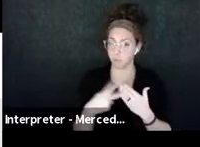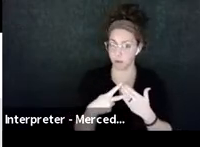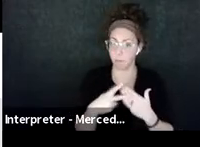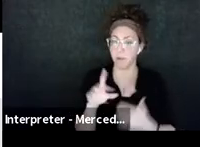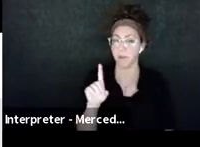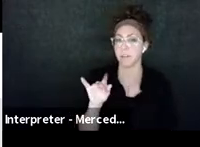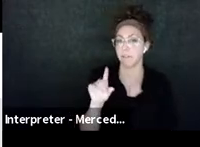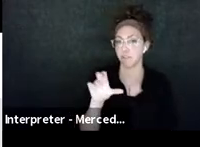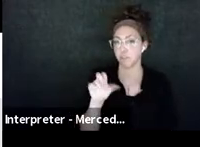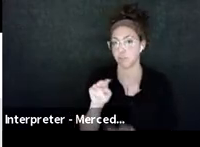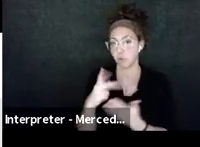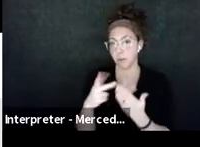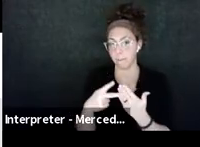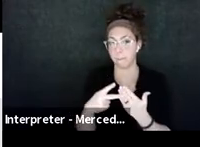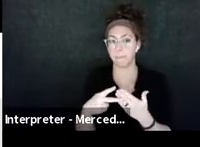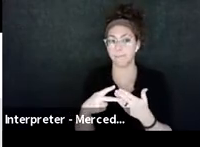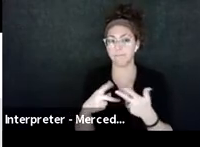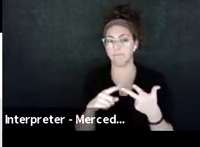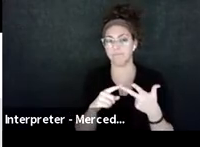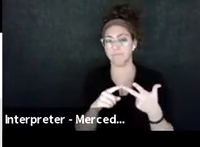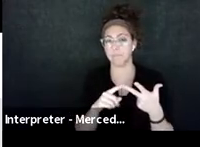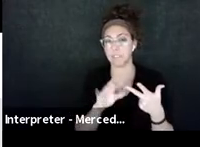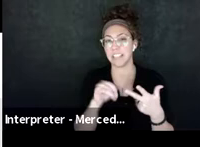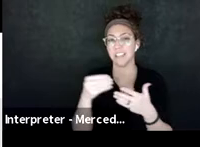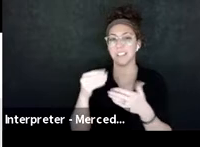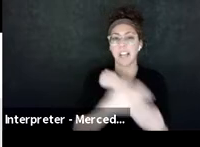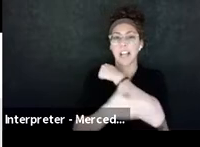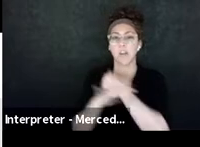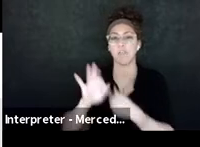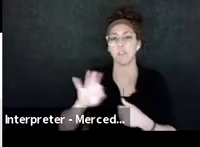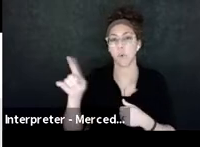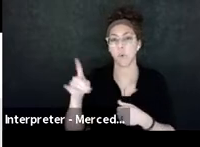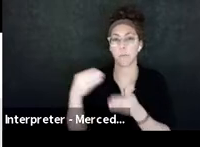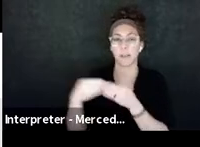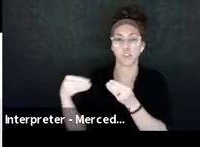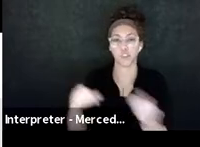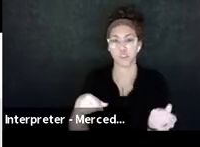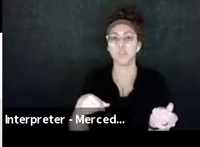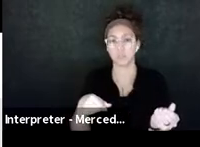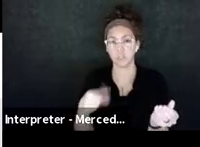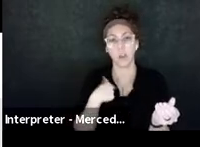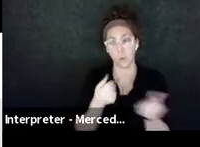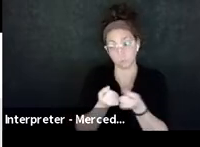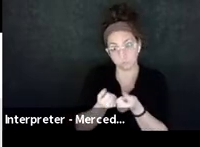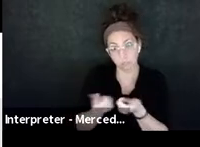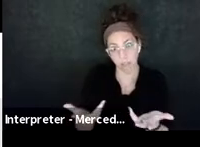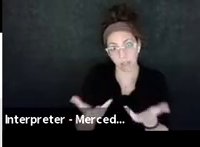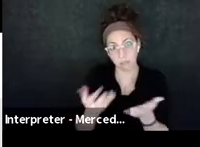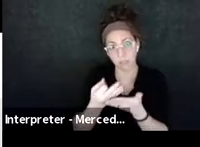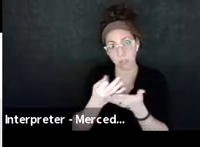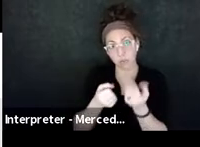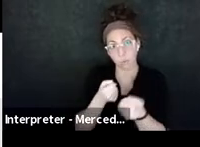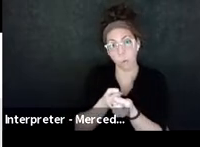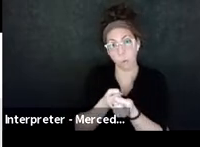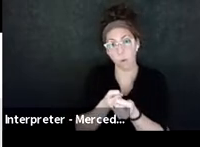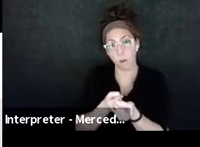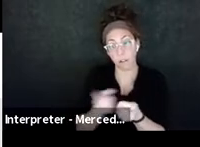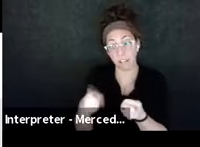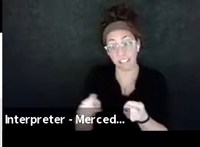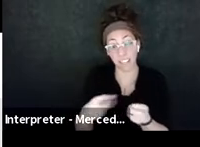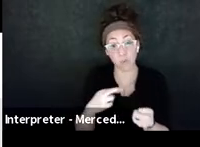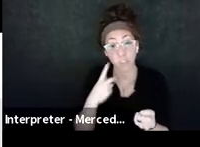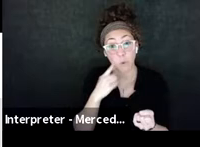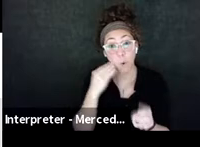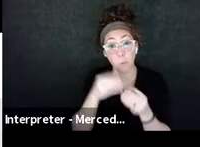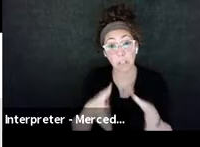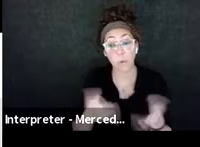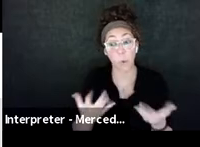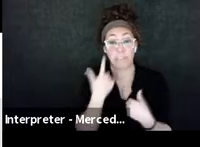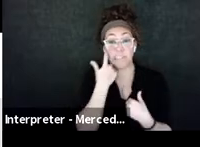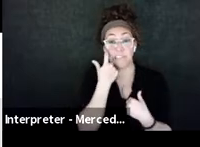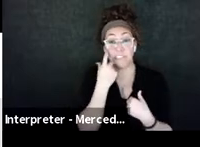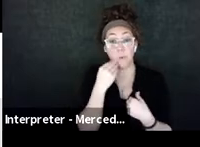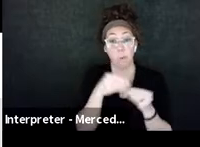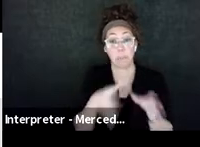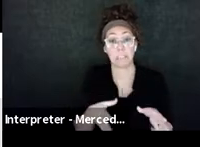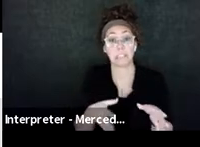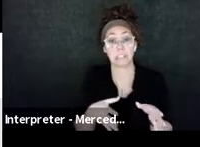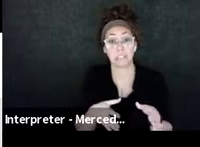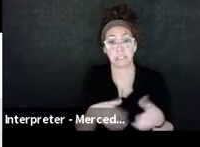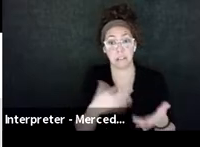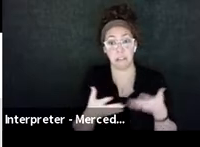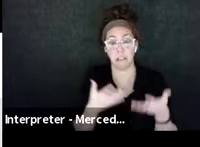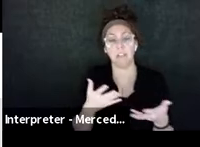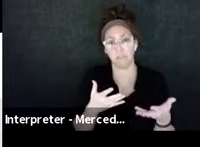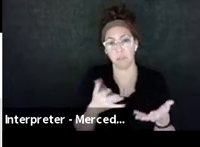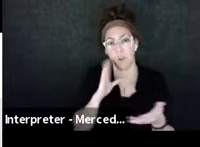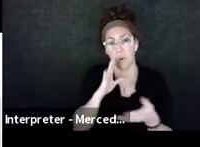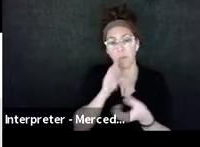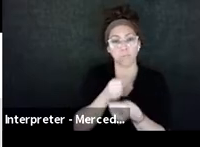maria.rodriguez: And door diversion program. It's actually funded by the county of fresh snow and we are able to provide financial support to those people that are at risk of homelessness or that are really experiencing homelessness. So people that have a three day notice